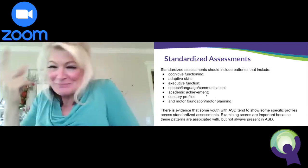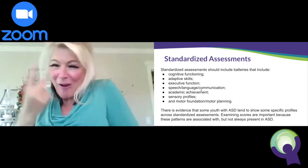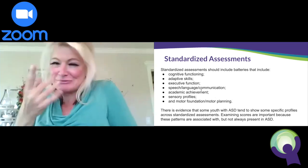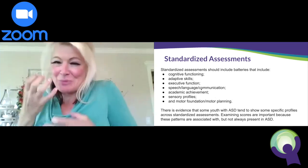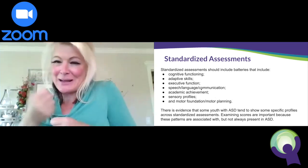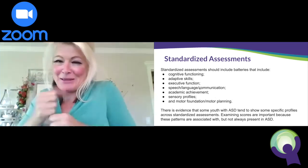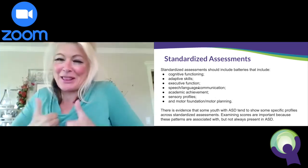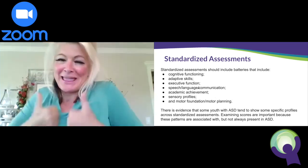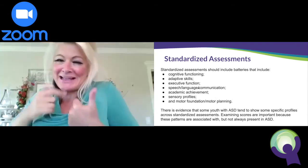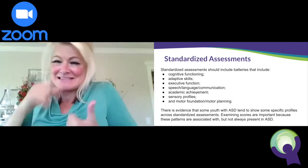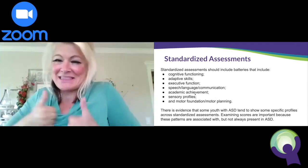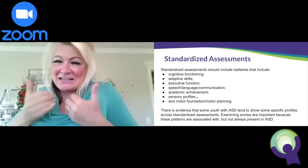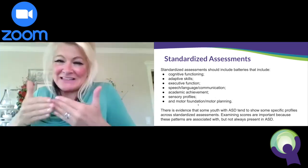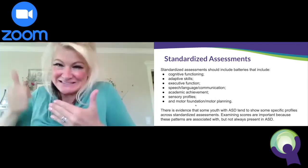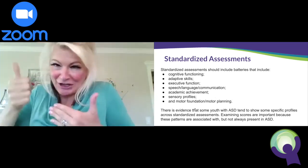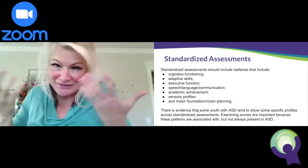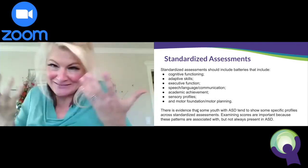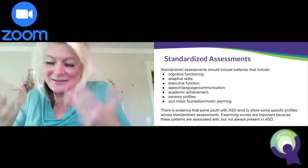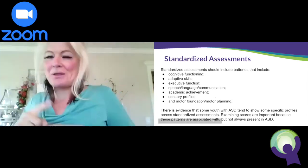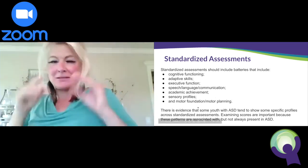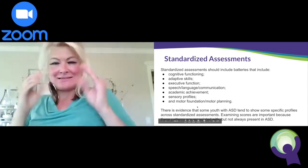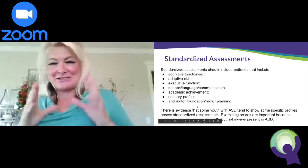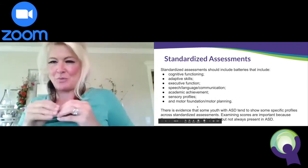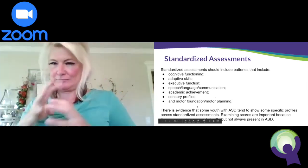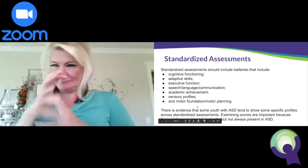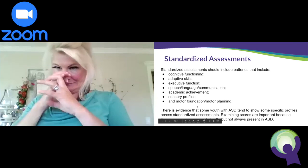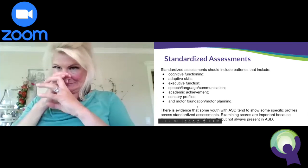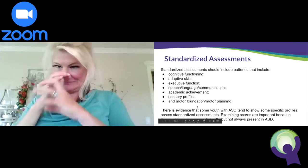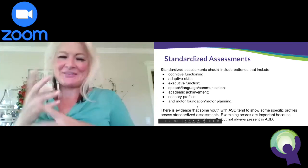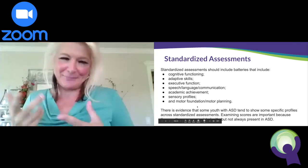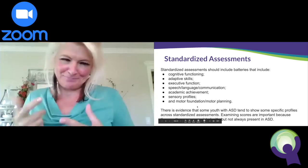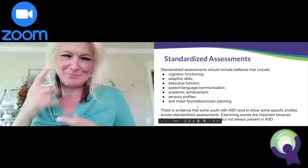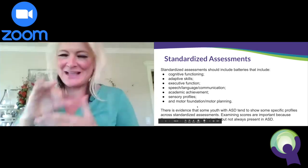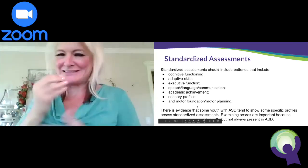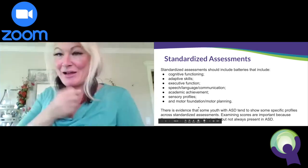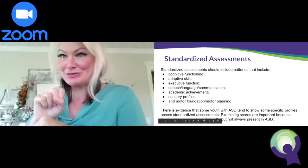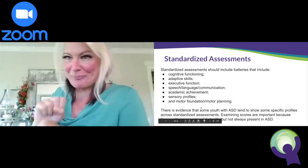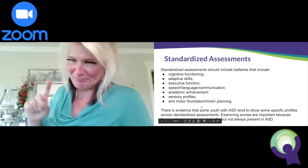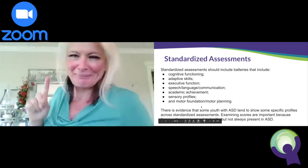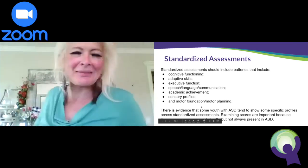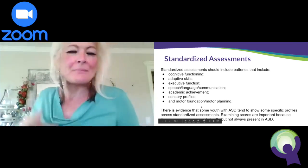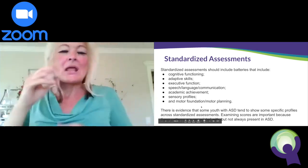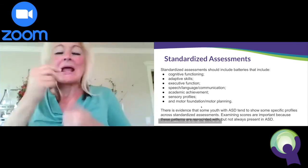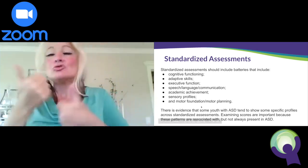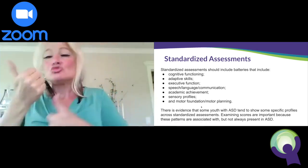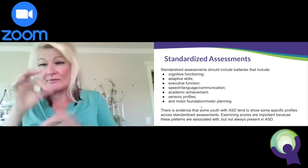I mean your parents you know of course you don't want you live with your kids you want to make it as easy as possible right